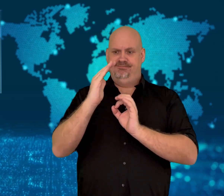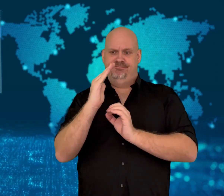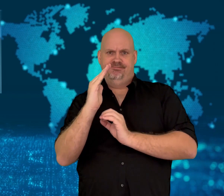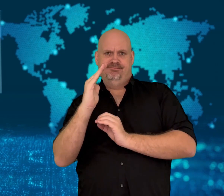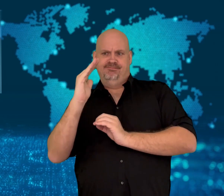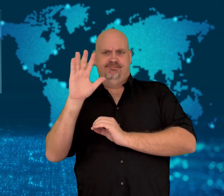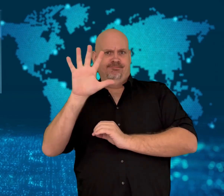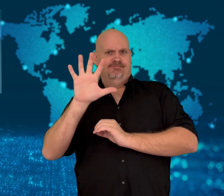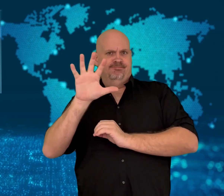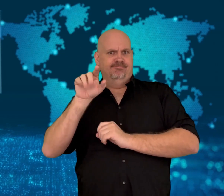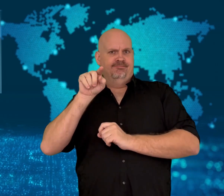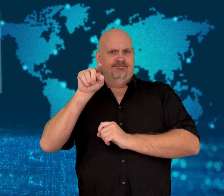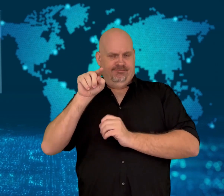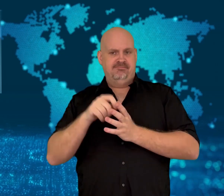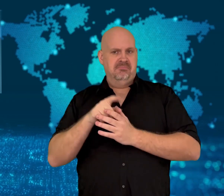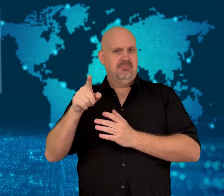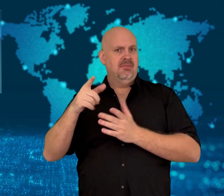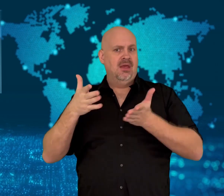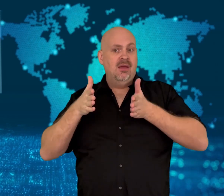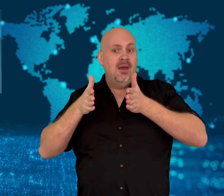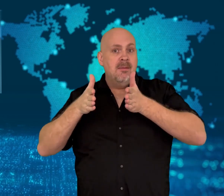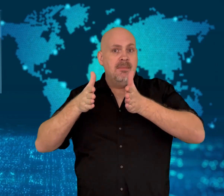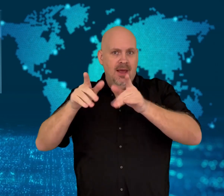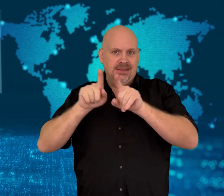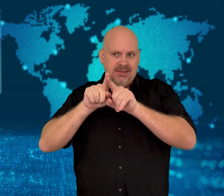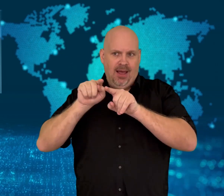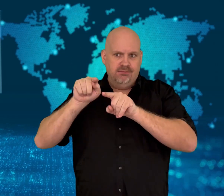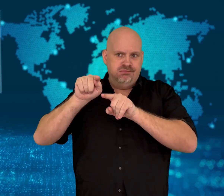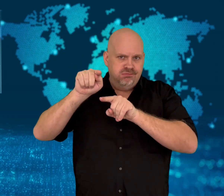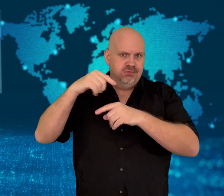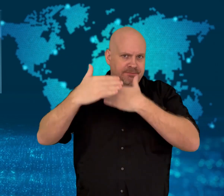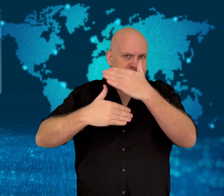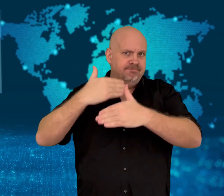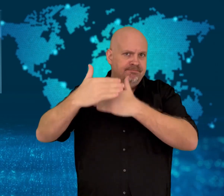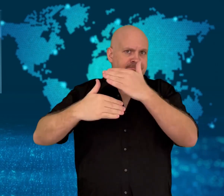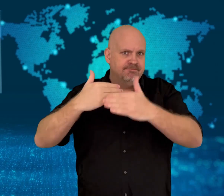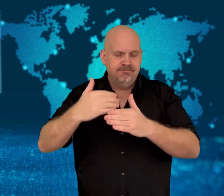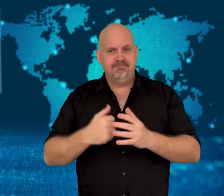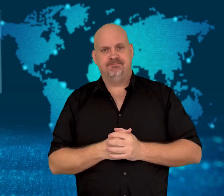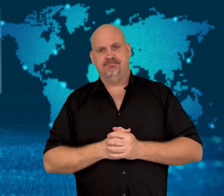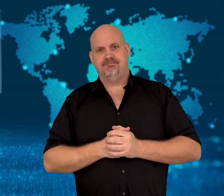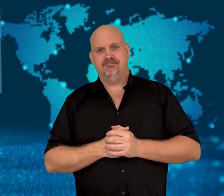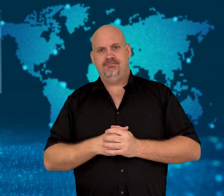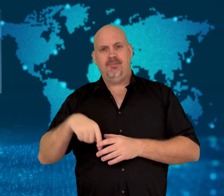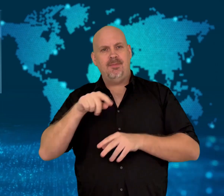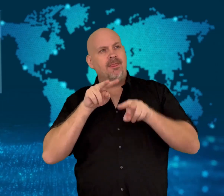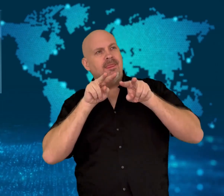New Zealand and will continue its path that way.